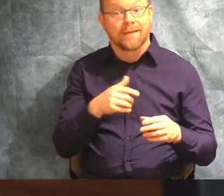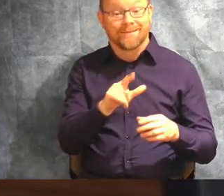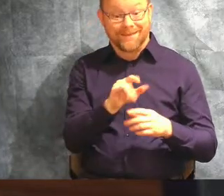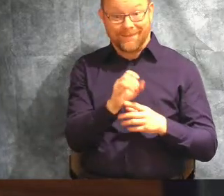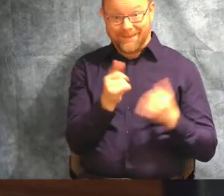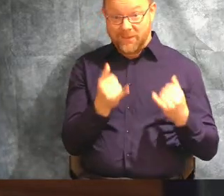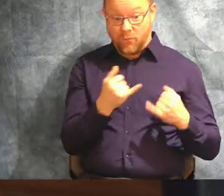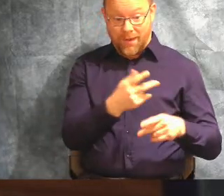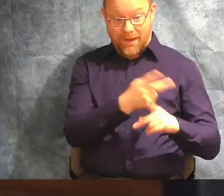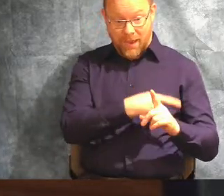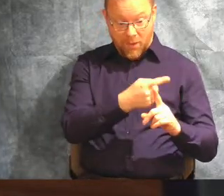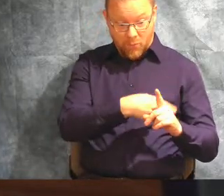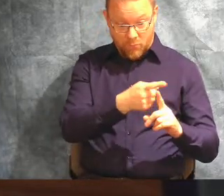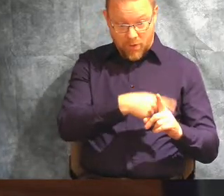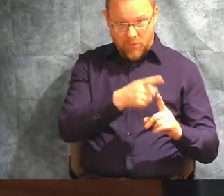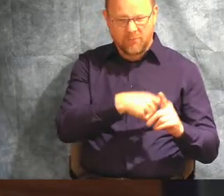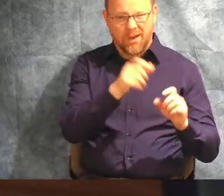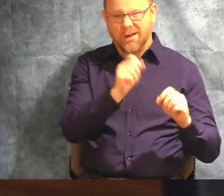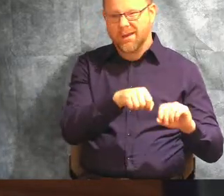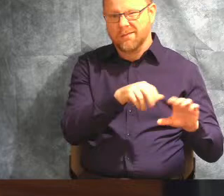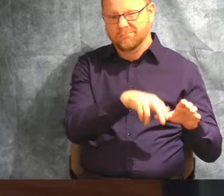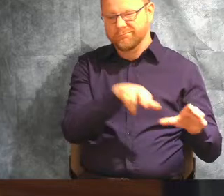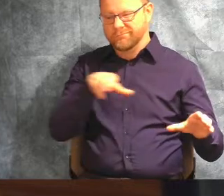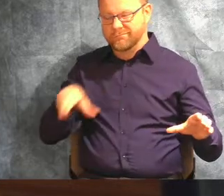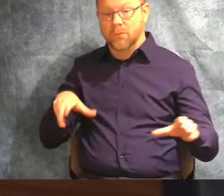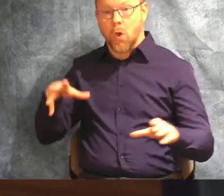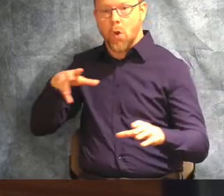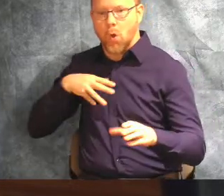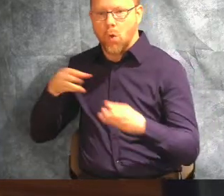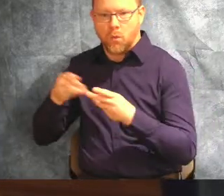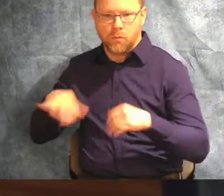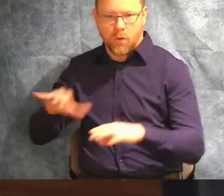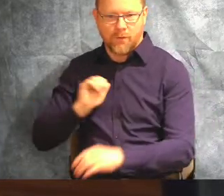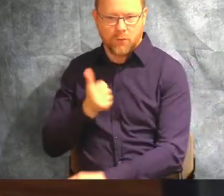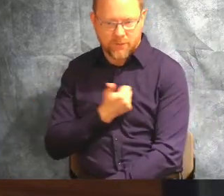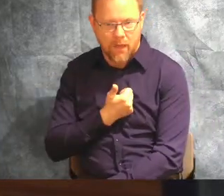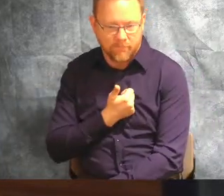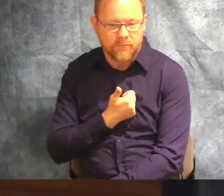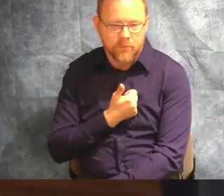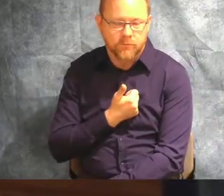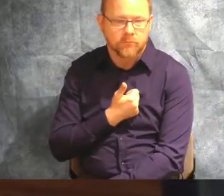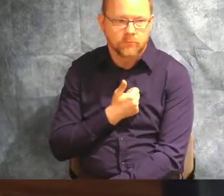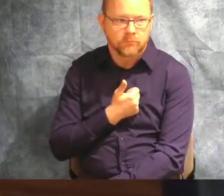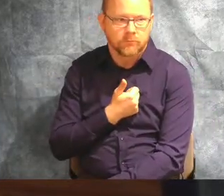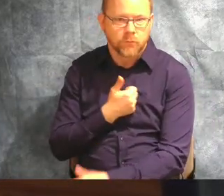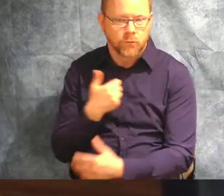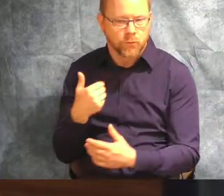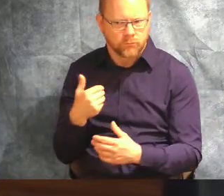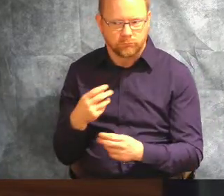and allow us to get into an an owned property arrangement which will have a pretty quick